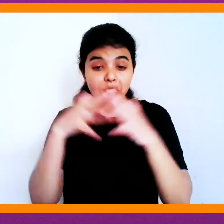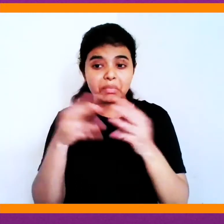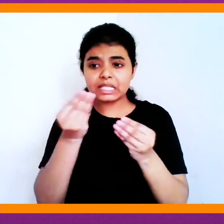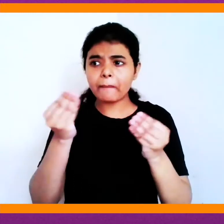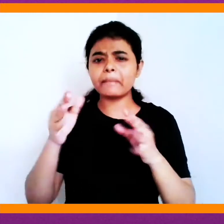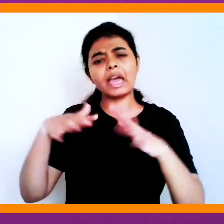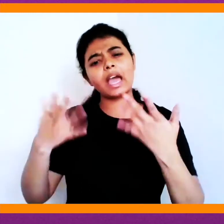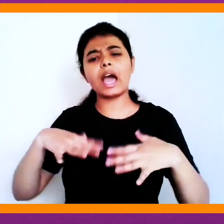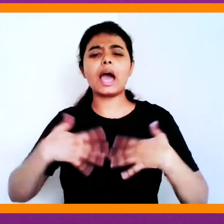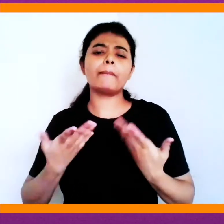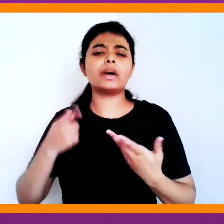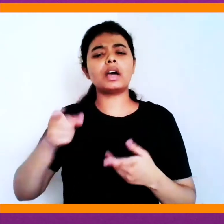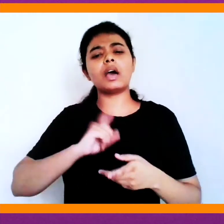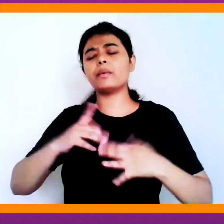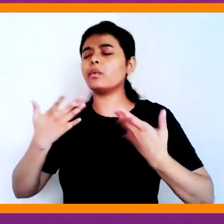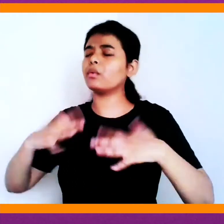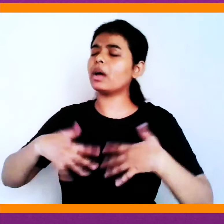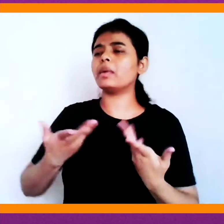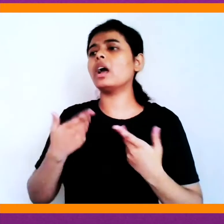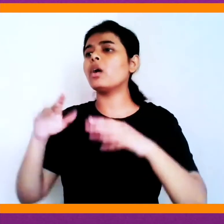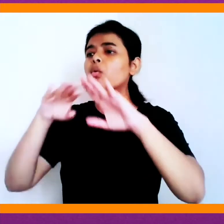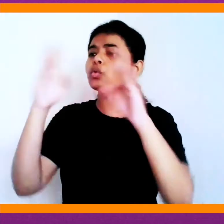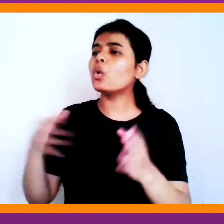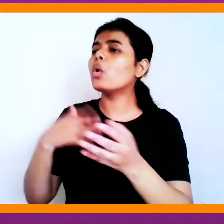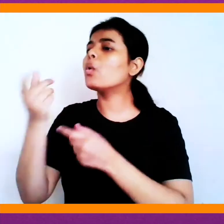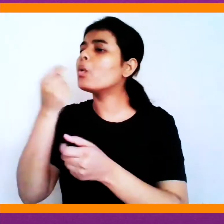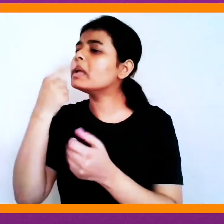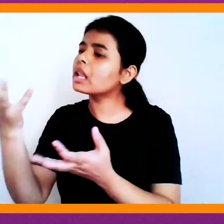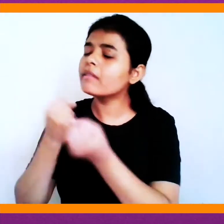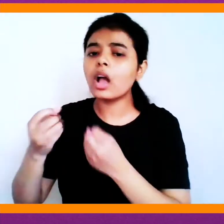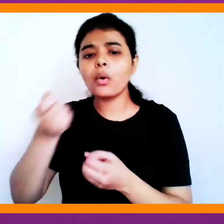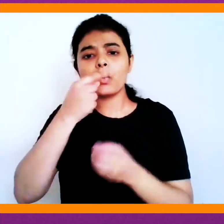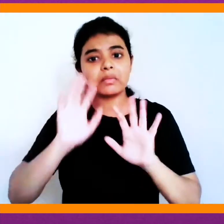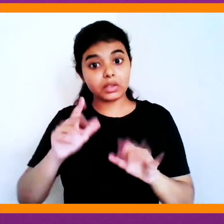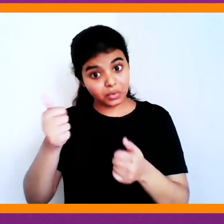and take the tablets themselves and that's not a good idea because out of 100 women if the tablets